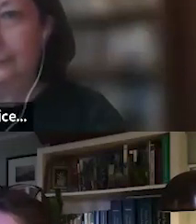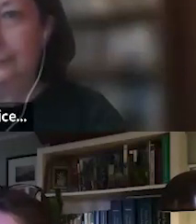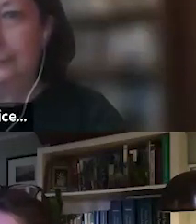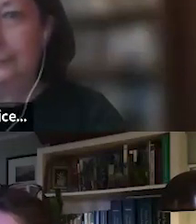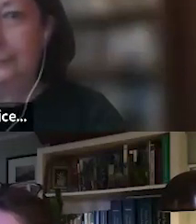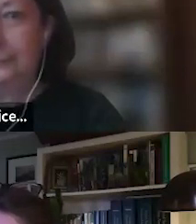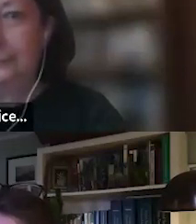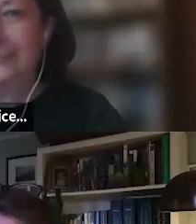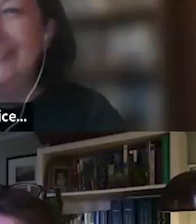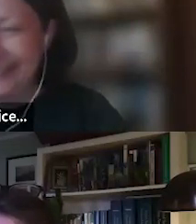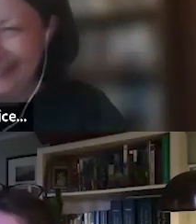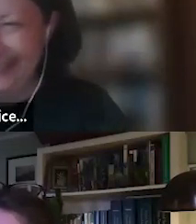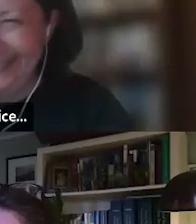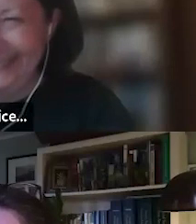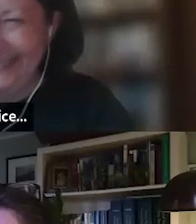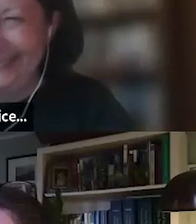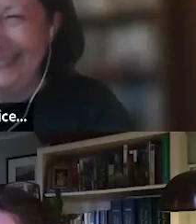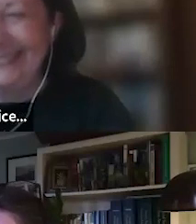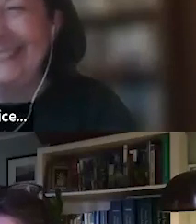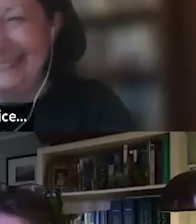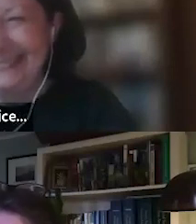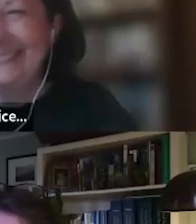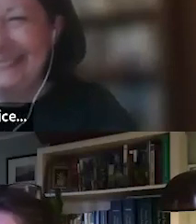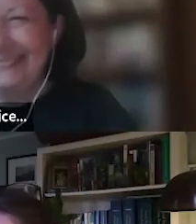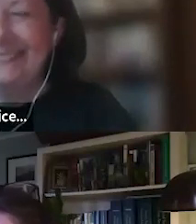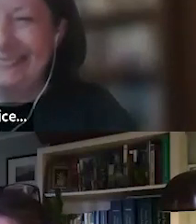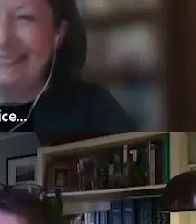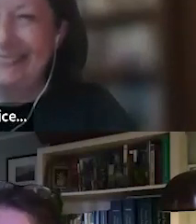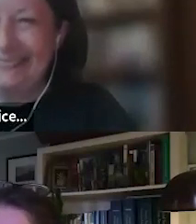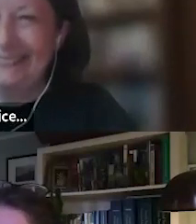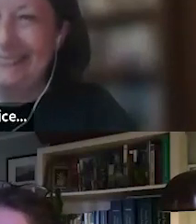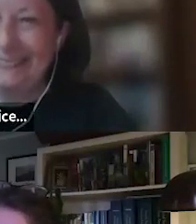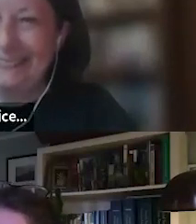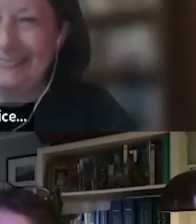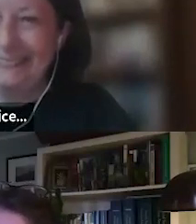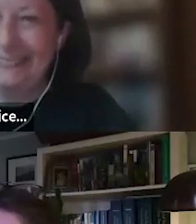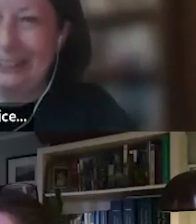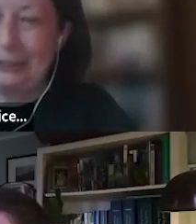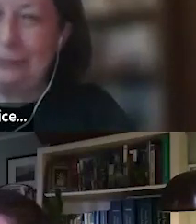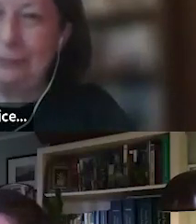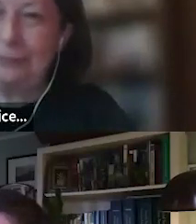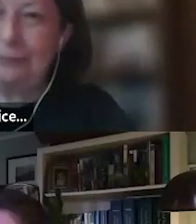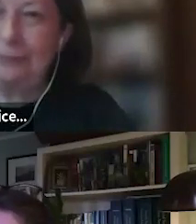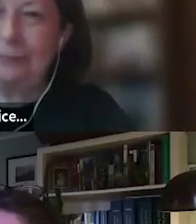more of a financial advisors, like, "What's best for me to do, for my family, you know, for me and my spouse?"